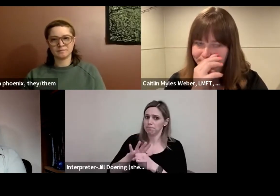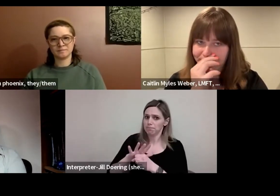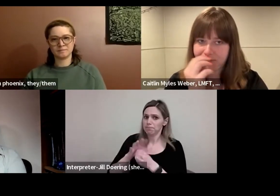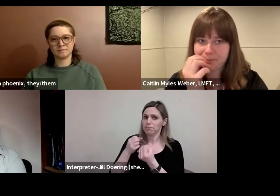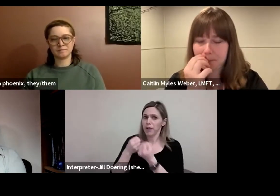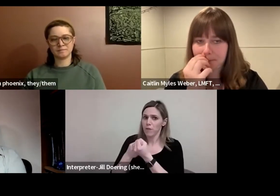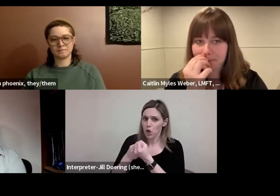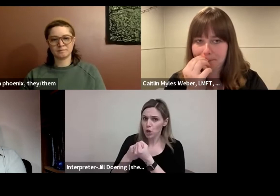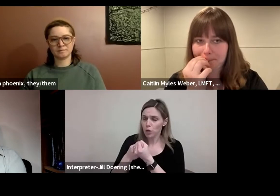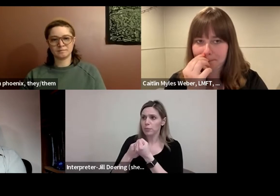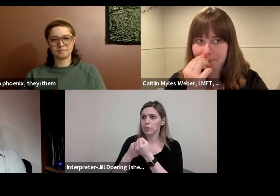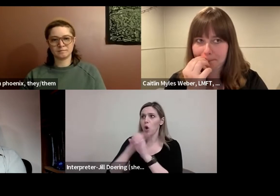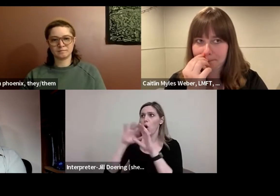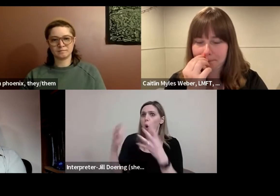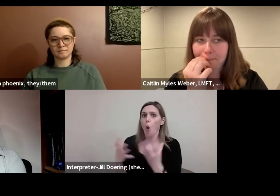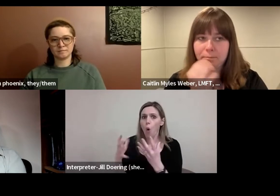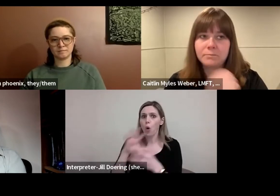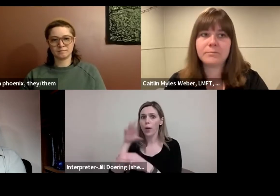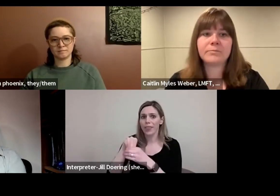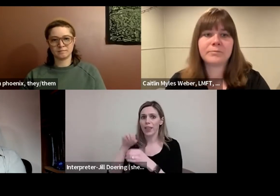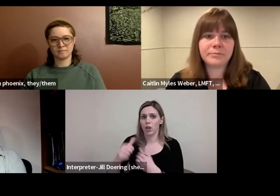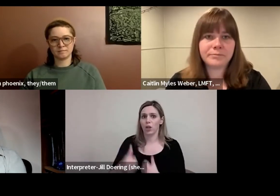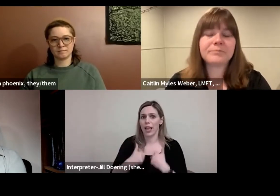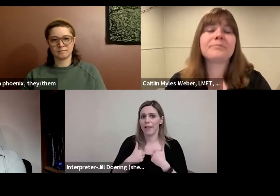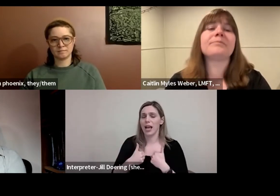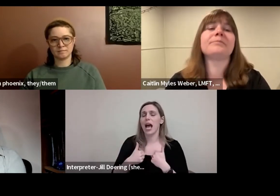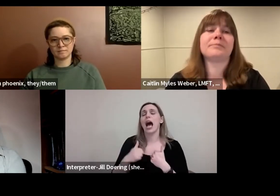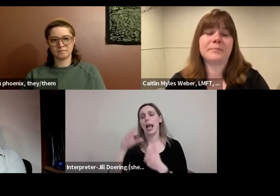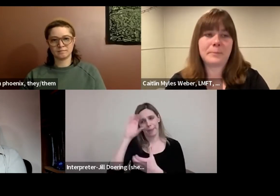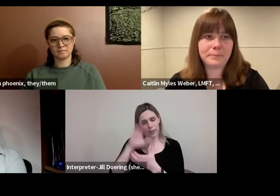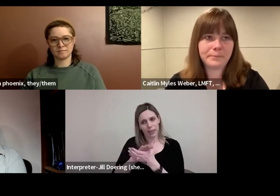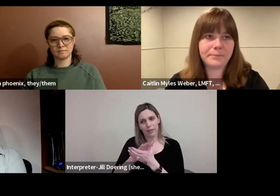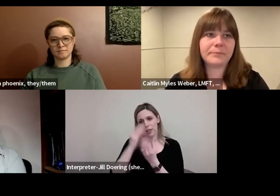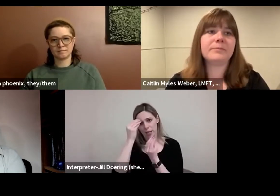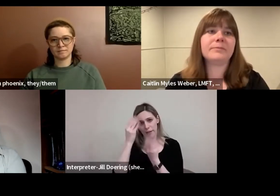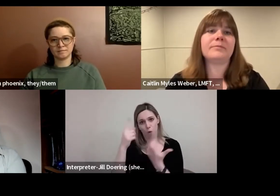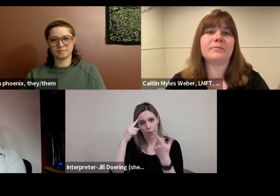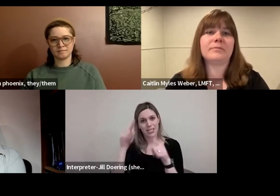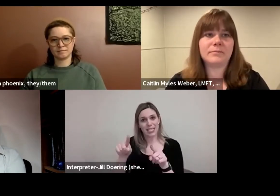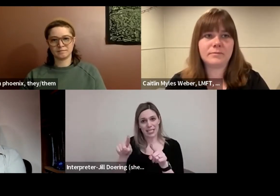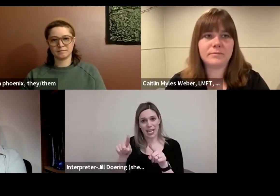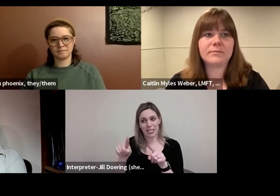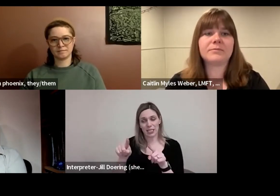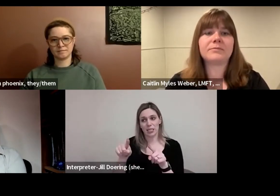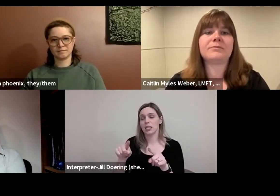I really do believe in the informed consent model. The idea that I am here not to make a decision for a client.